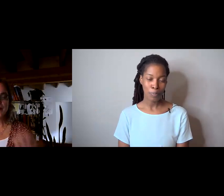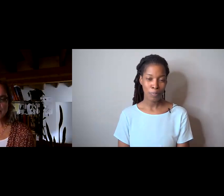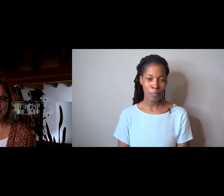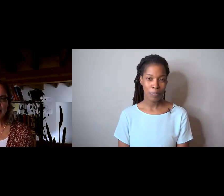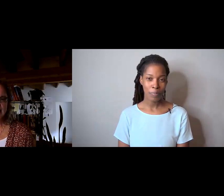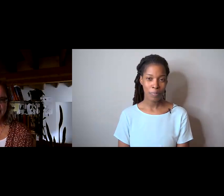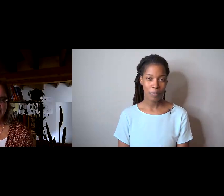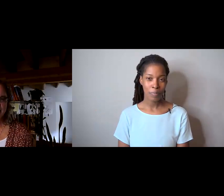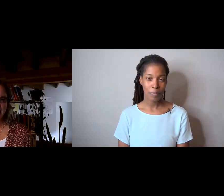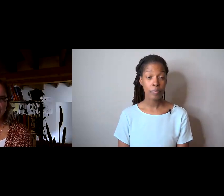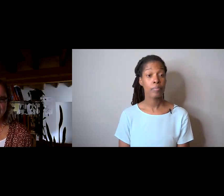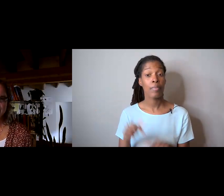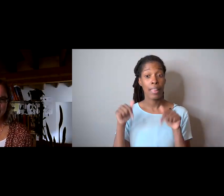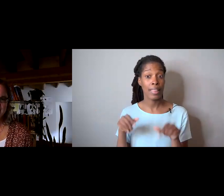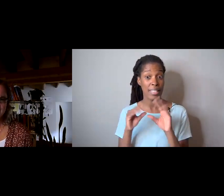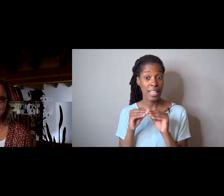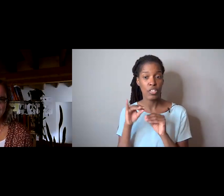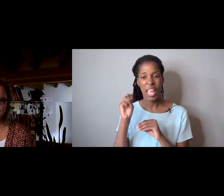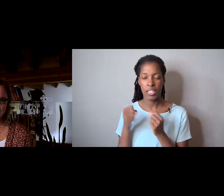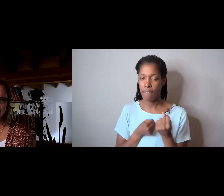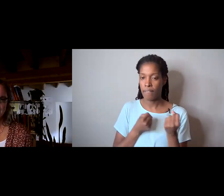Now, while this webinar is funded by the U.S. Small Business Administration,